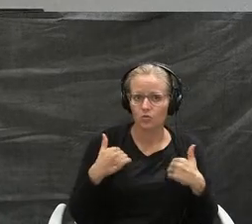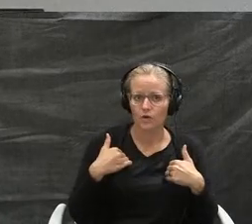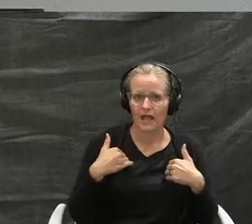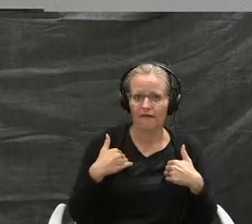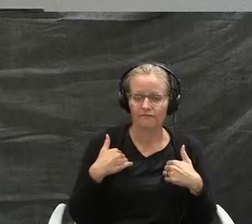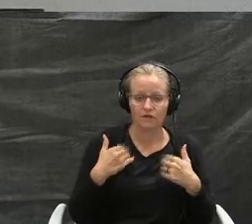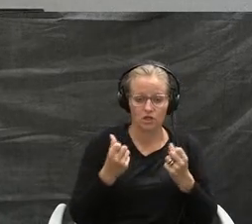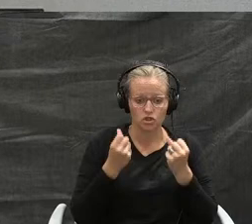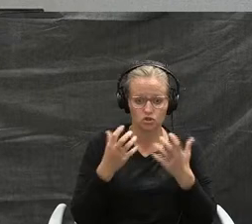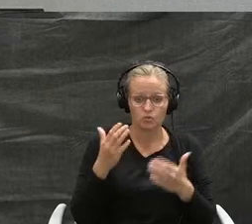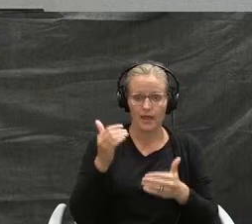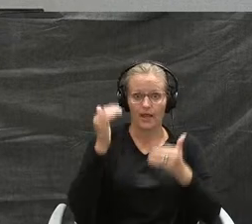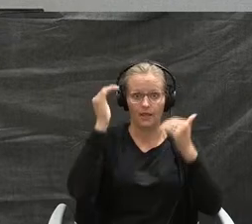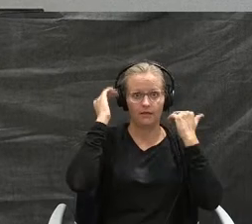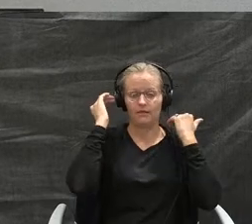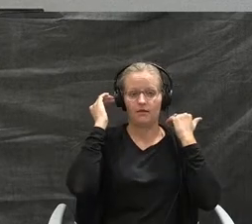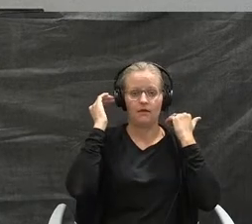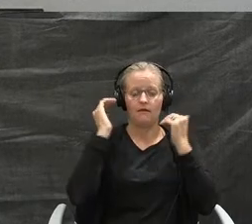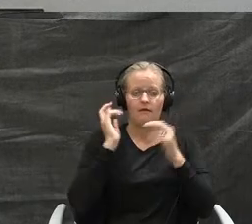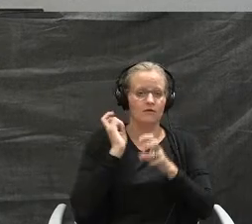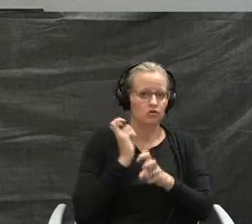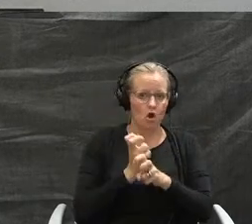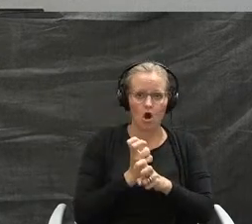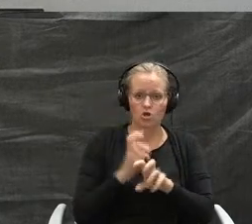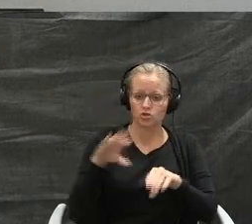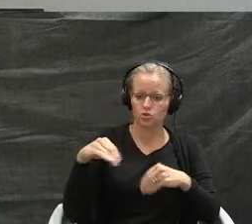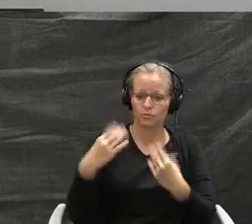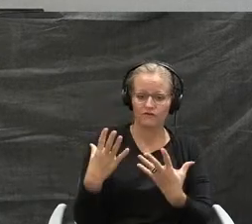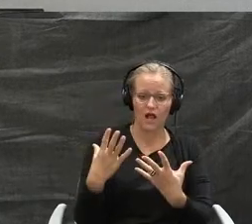attention. And throwing us that they deserve so obviously there